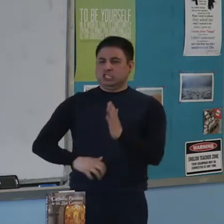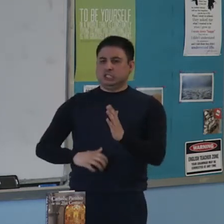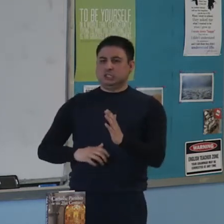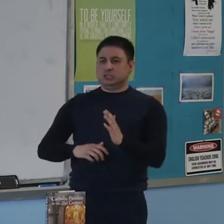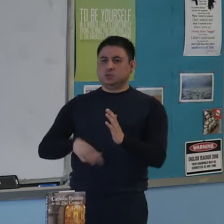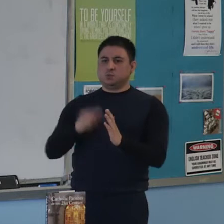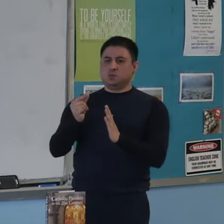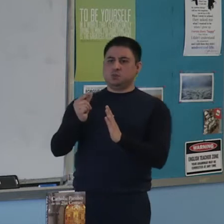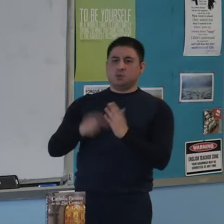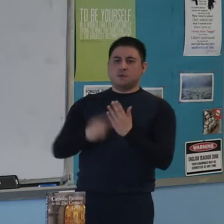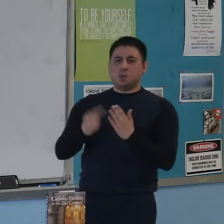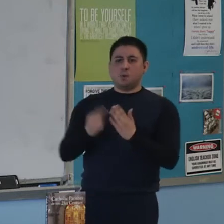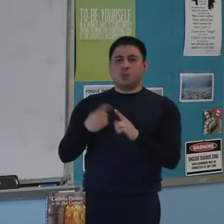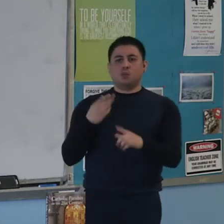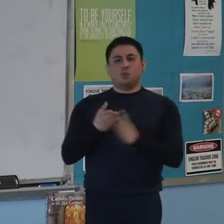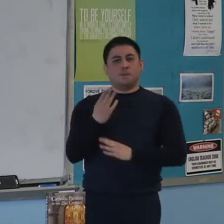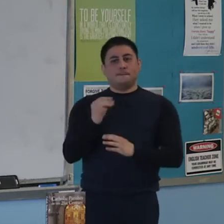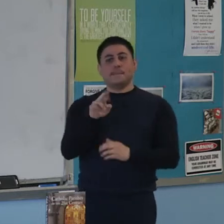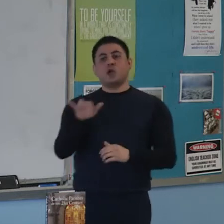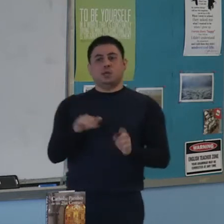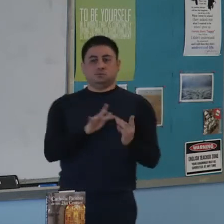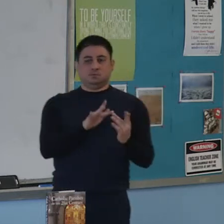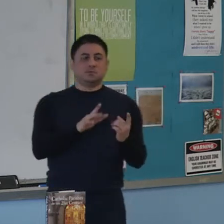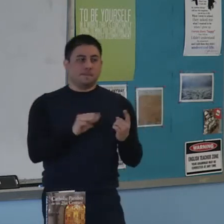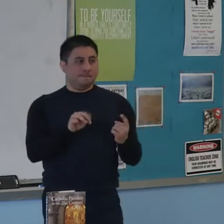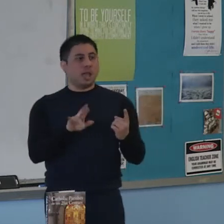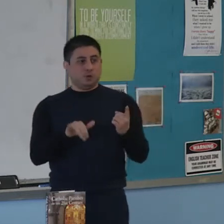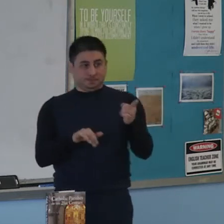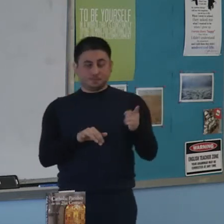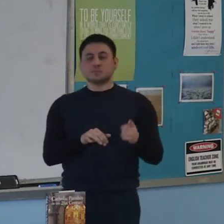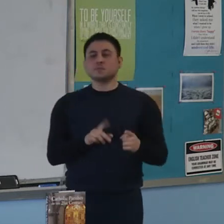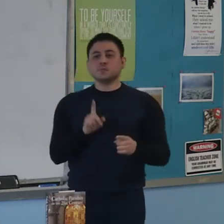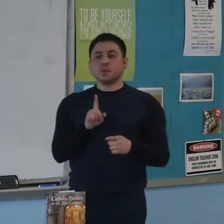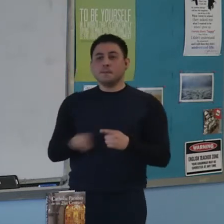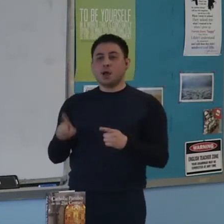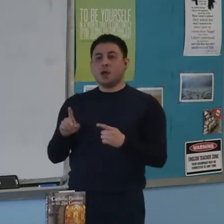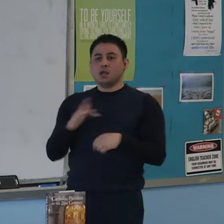get through Mary and others, but what we found, and I'll touch on the parishes,